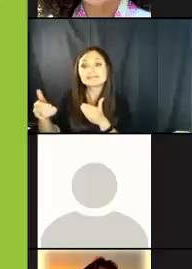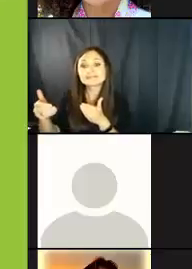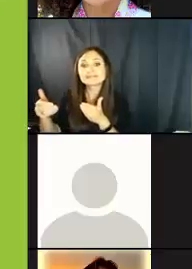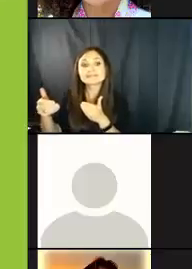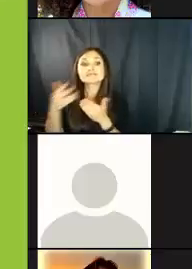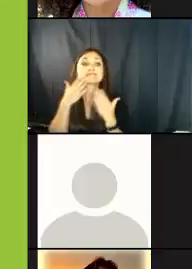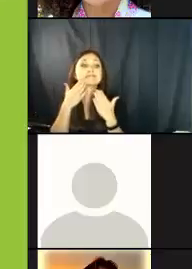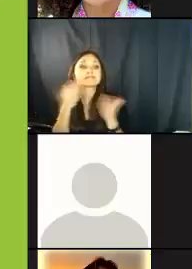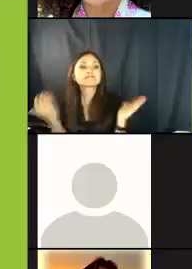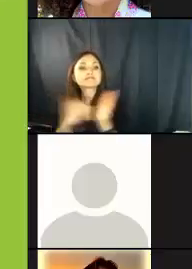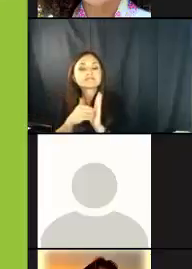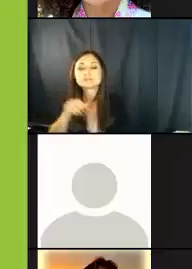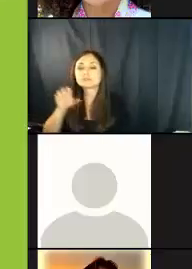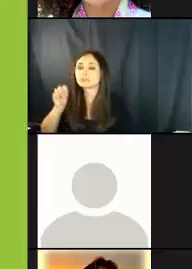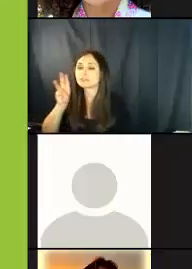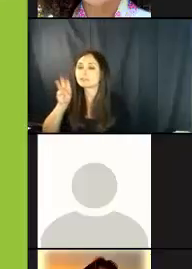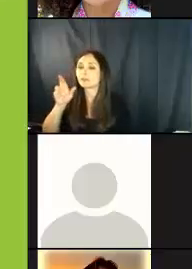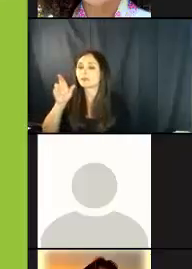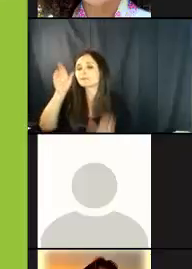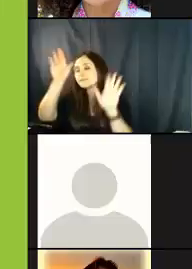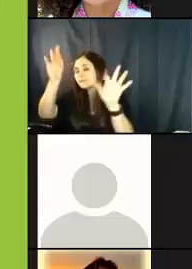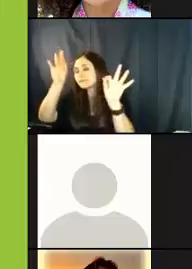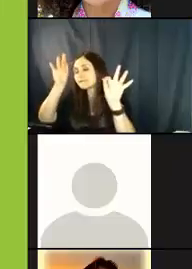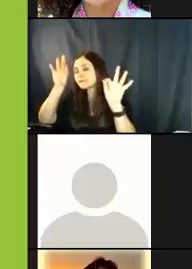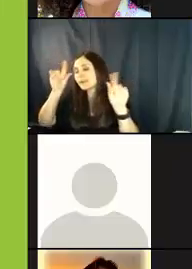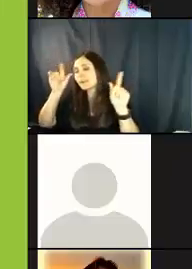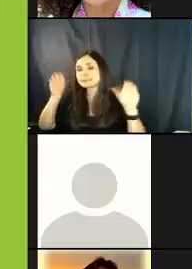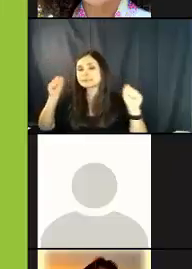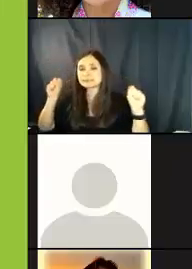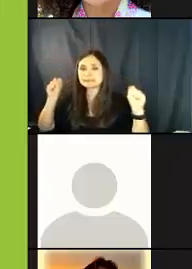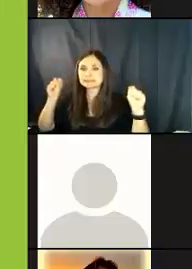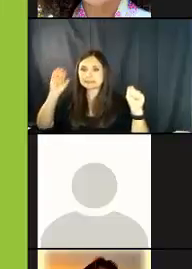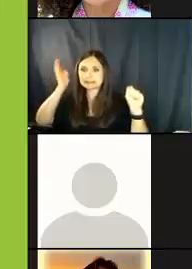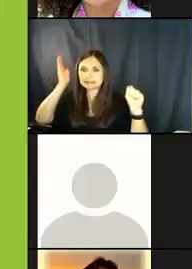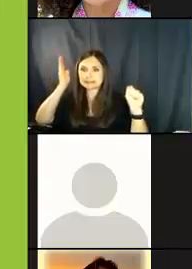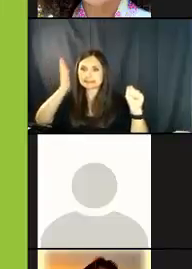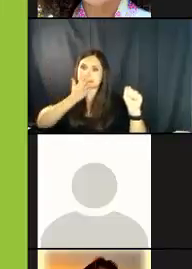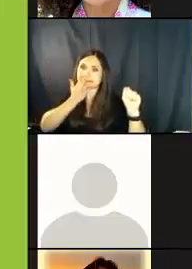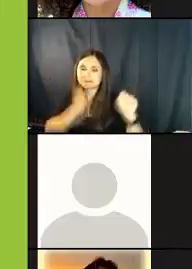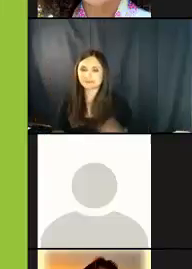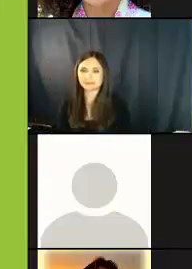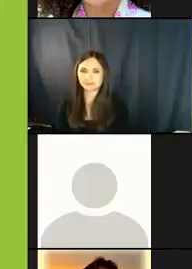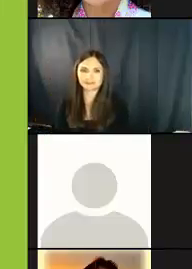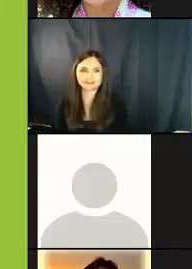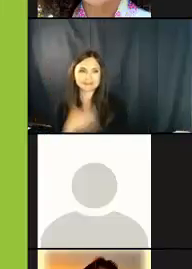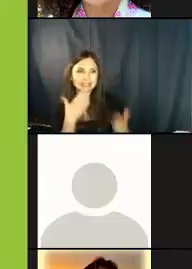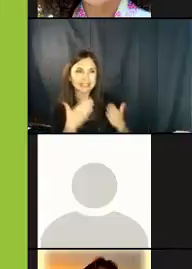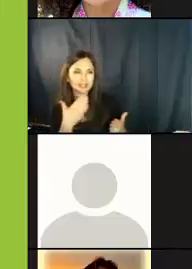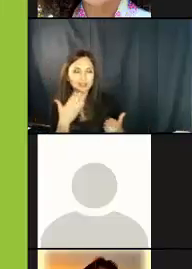you again summer for a fabulous presentation it was awesome thank you. Celeste: Thank you. You have a good afternoon.